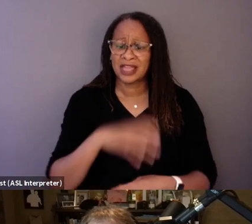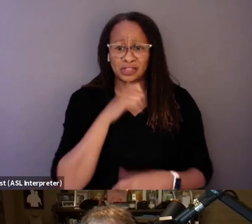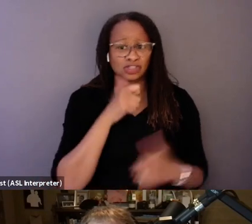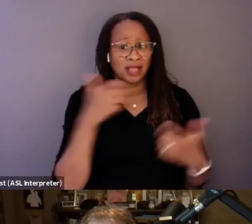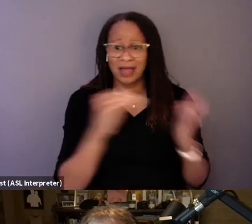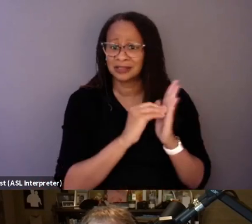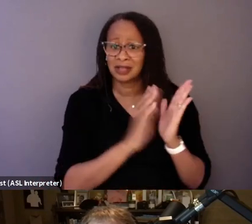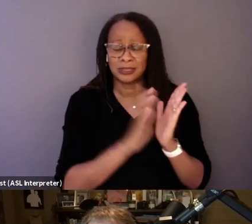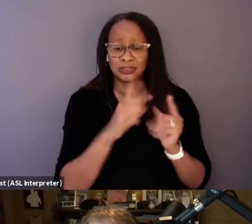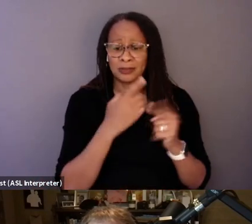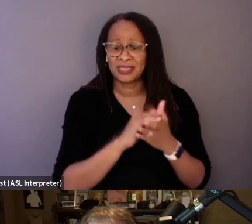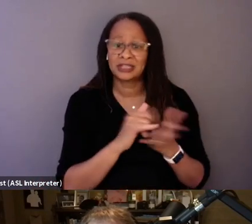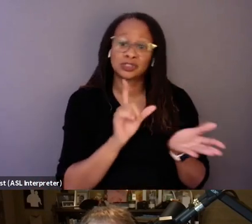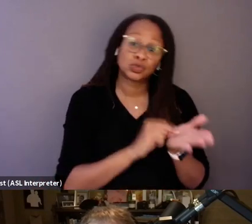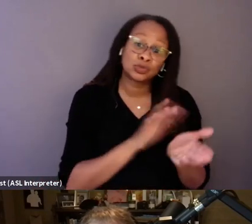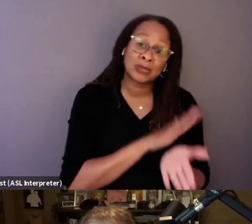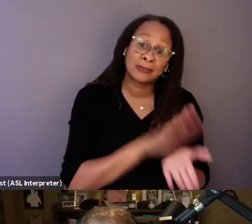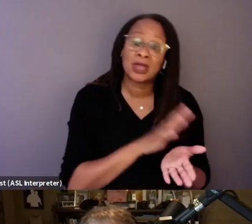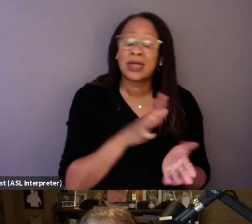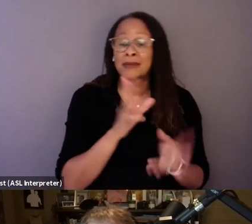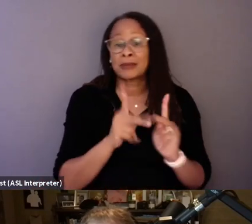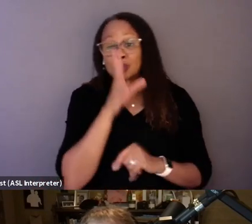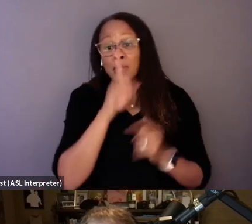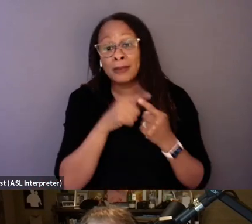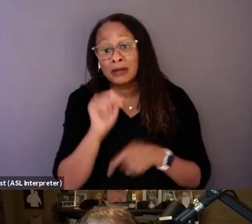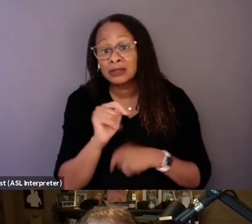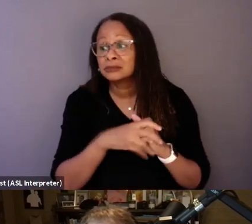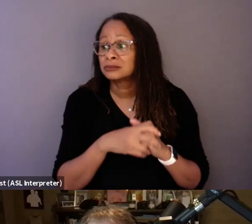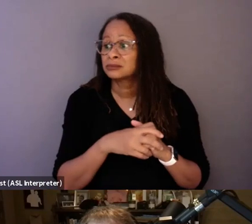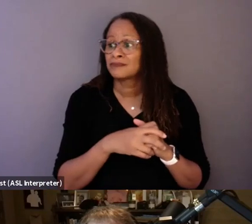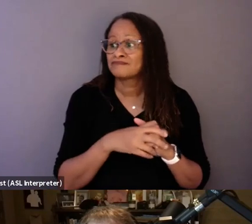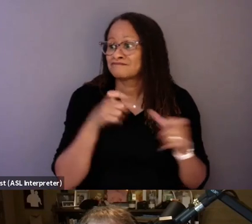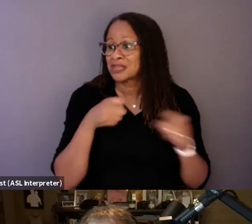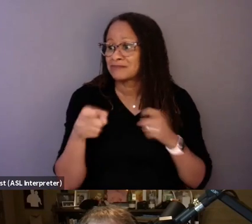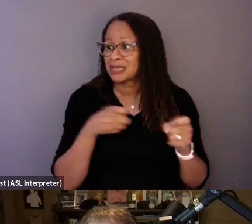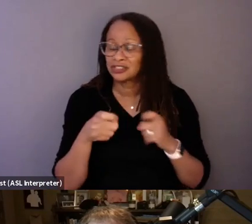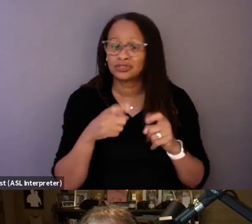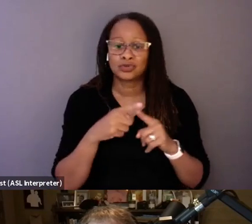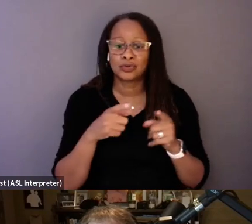I mean, there's newspapers when people talk about it and he managed to make it look like there was a lot.